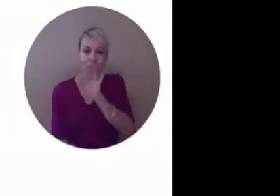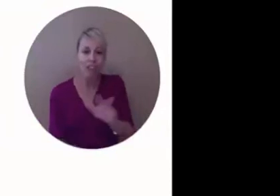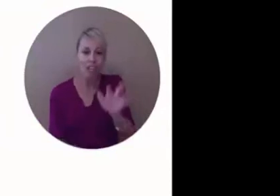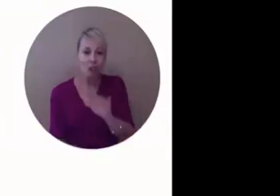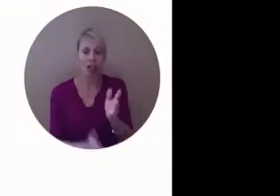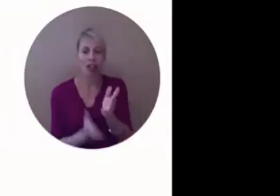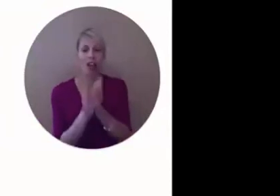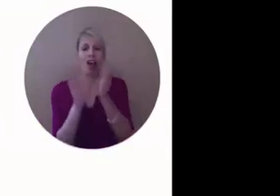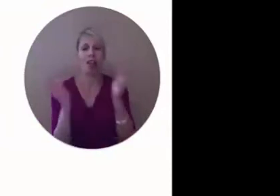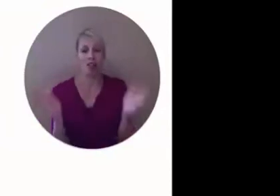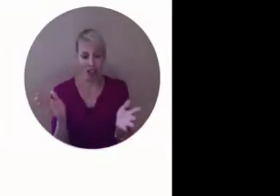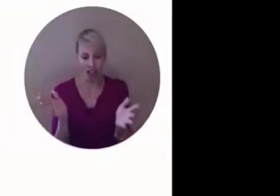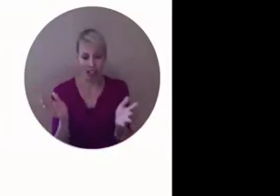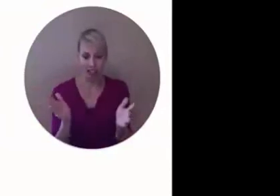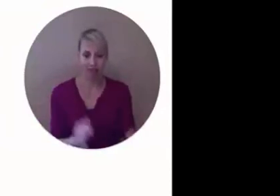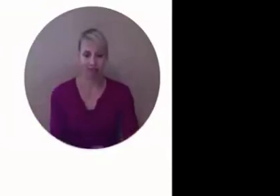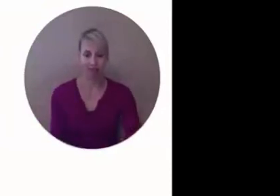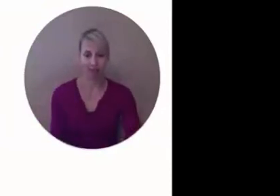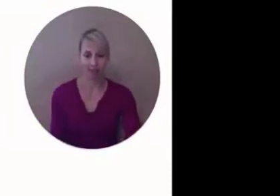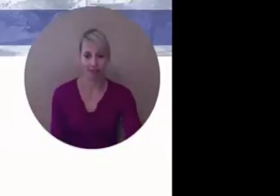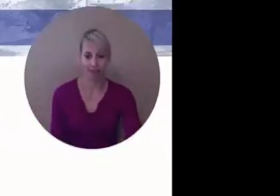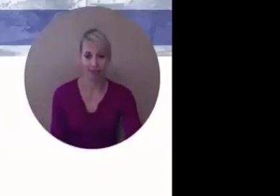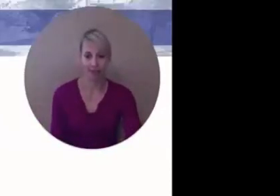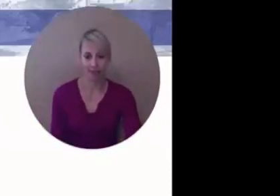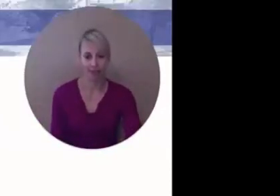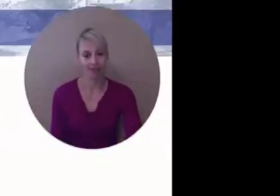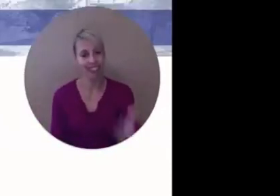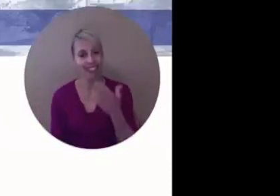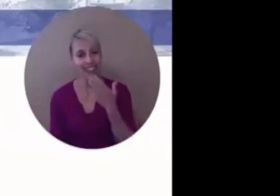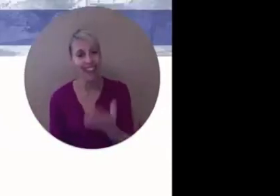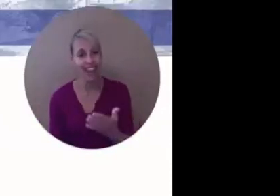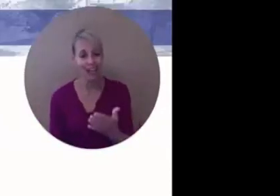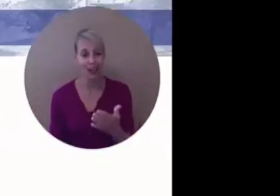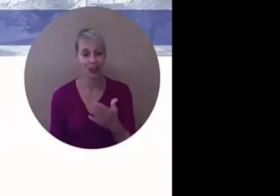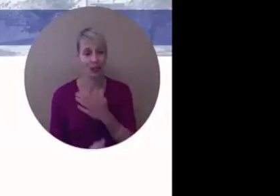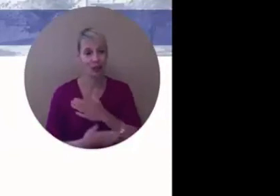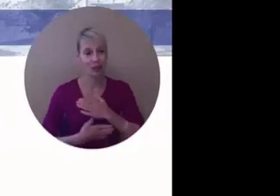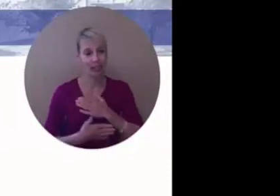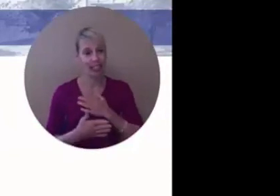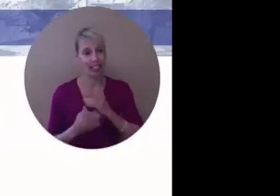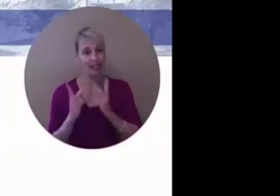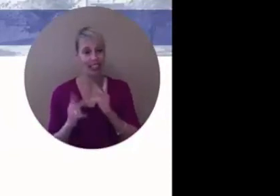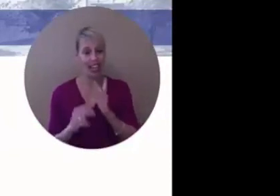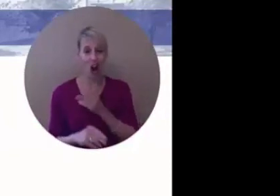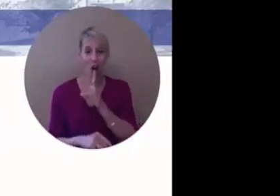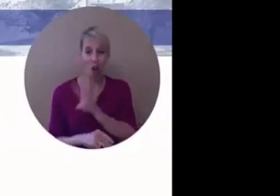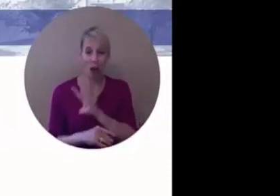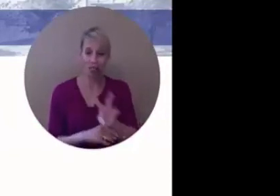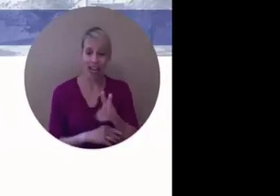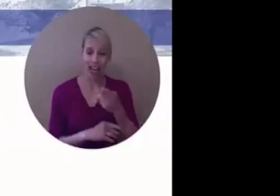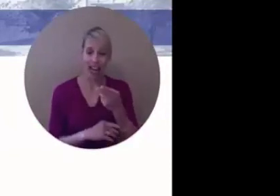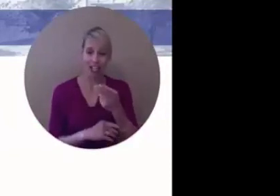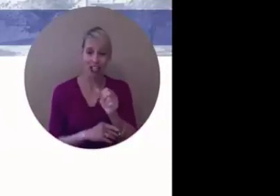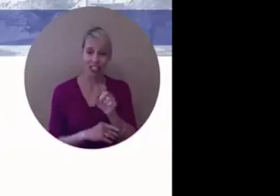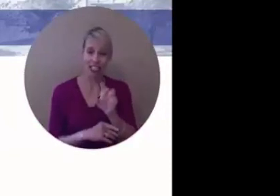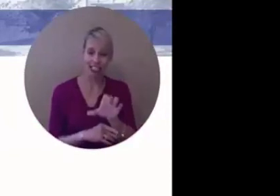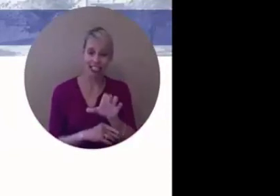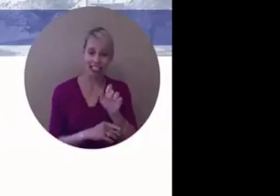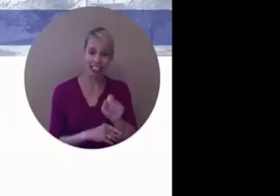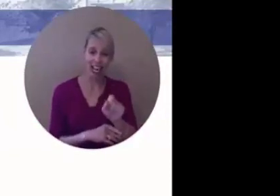And these interactions, they engage in more playful and language and outside of finger spelled words. They love it. Thank you so much.